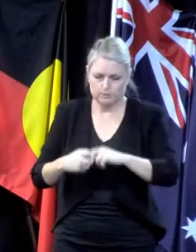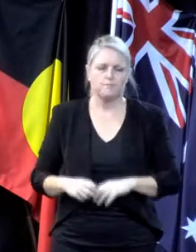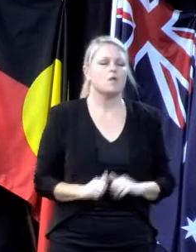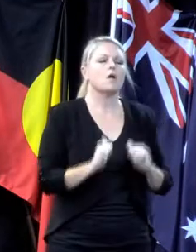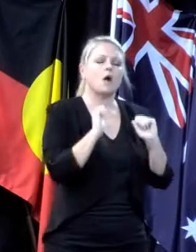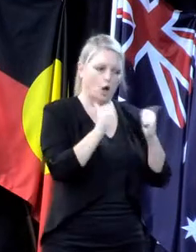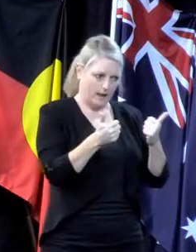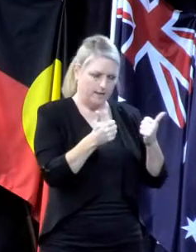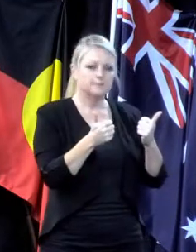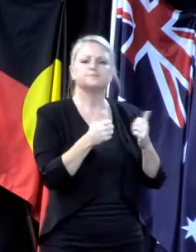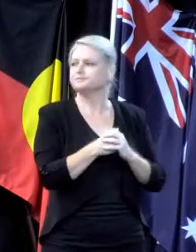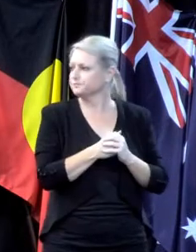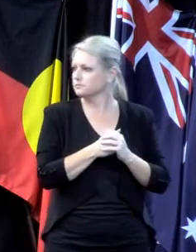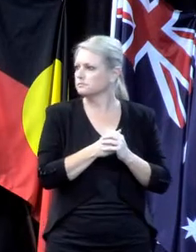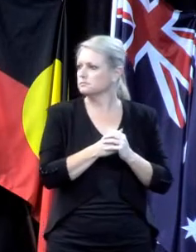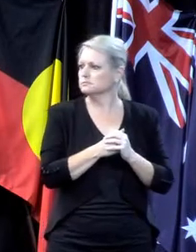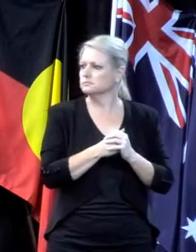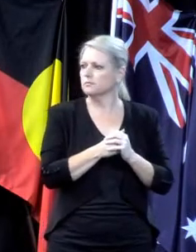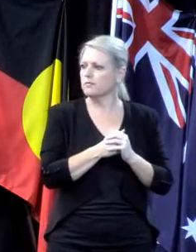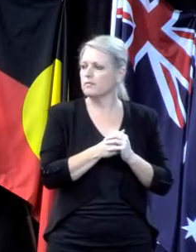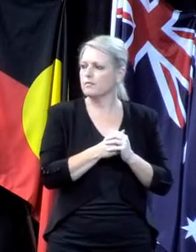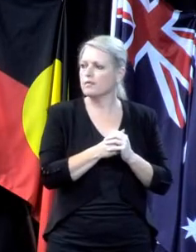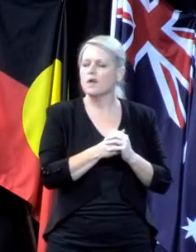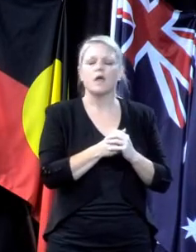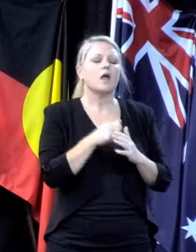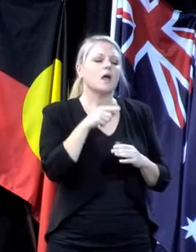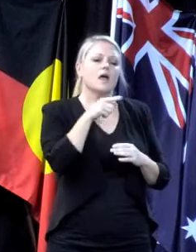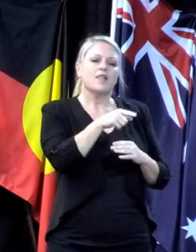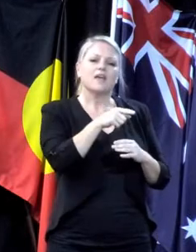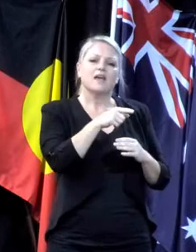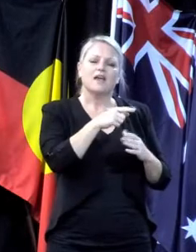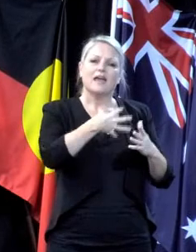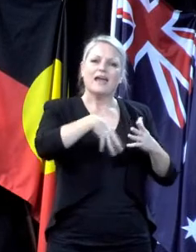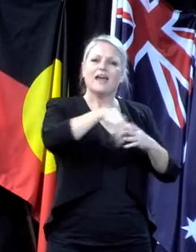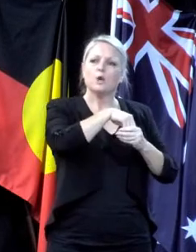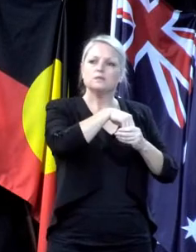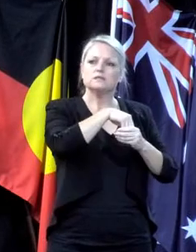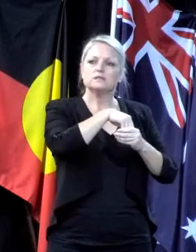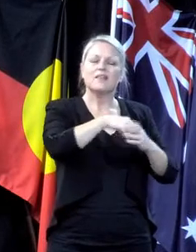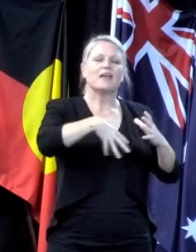Please remember to do so. The inclusion cafe.